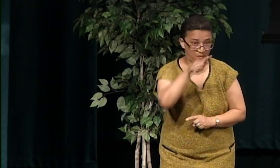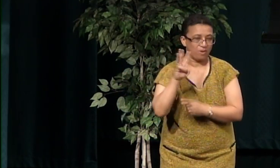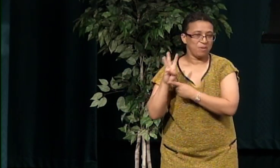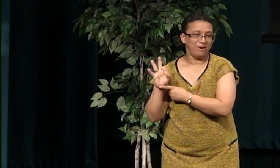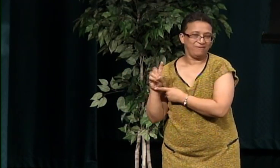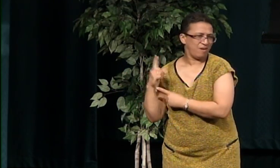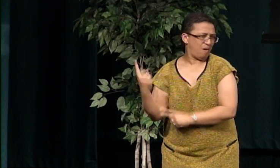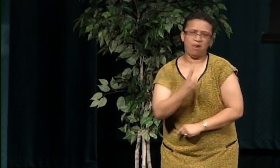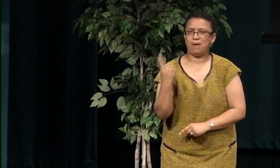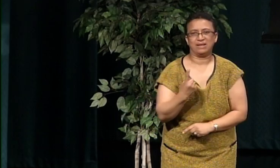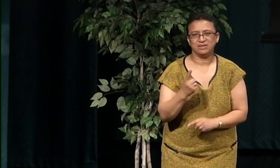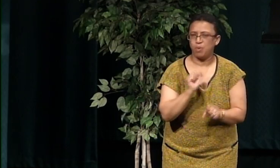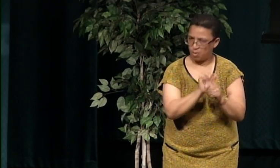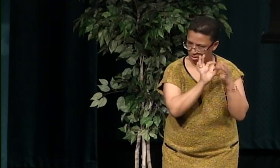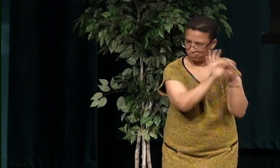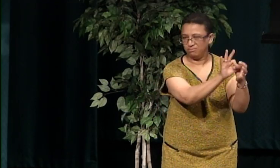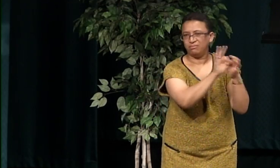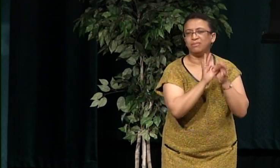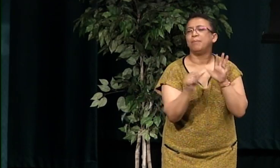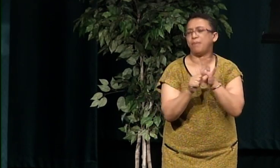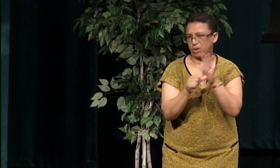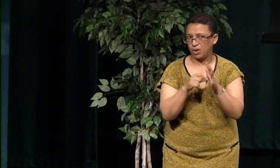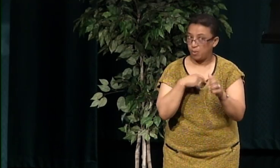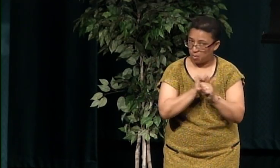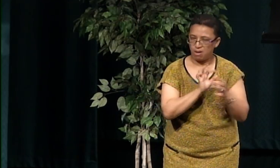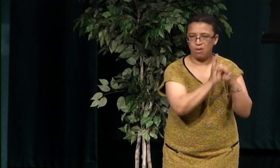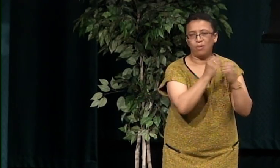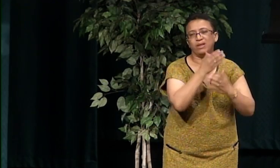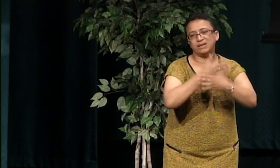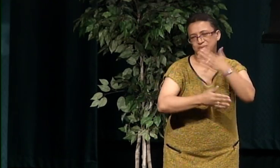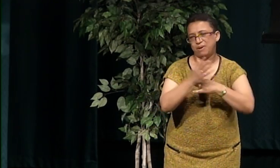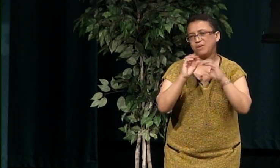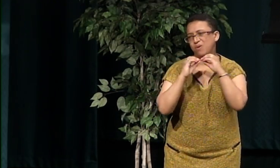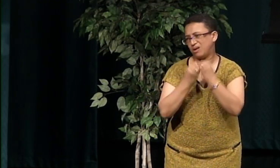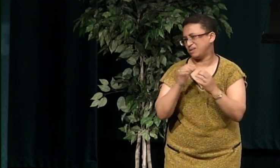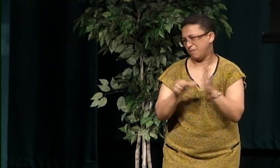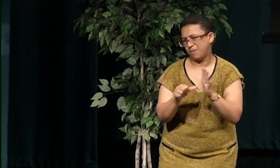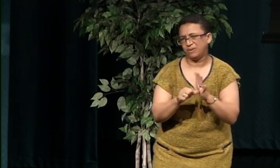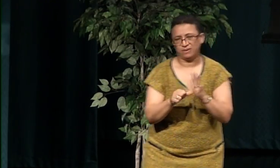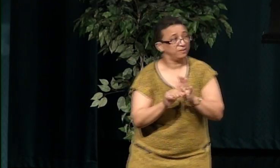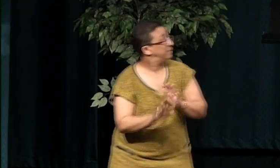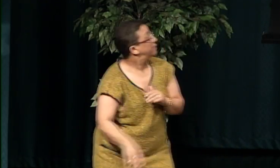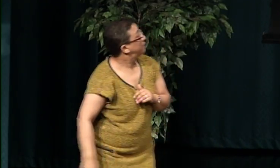someone from the ISD does go, and we work very closely with them